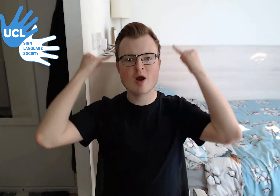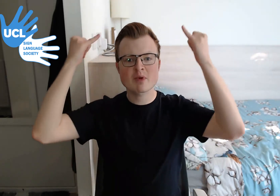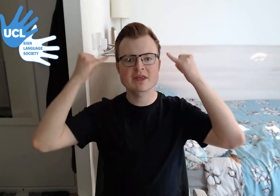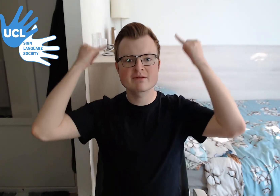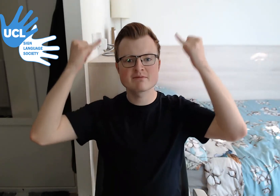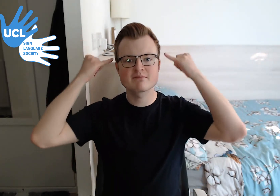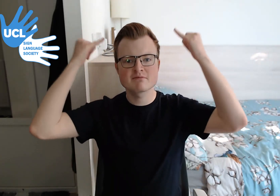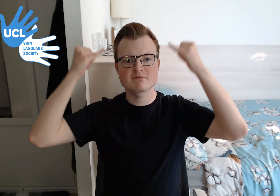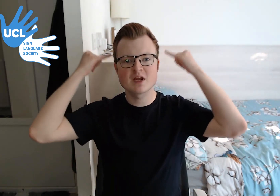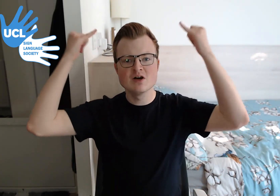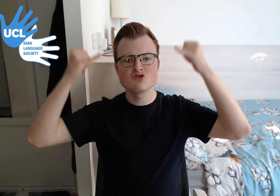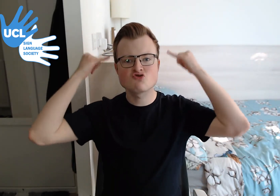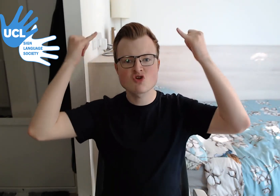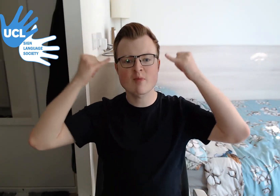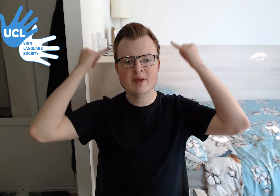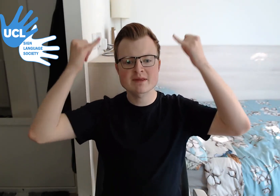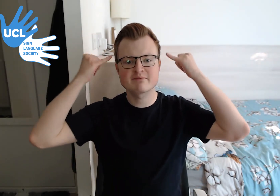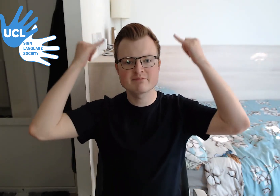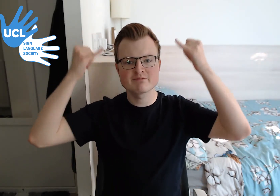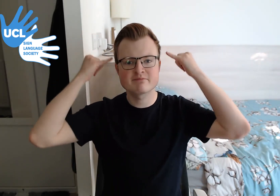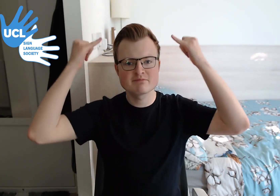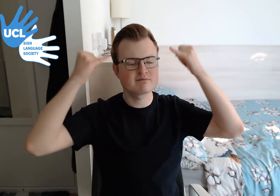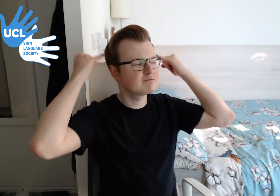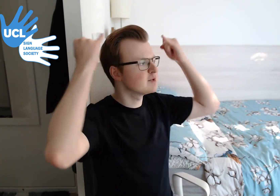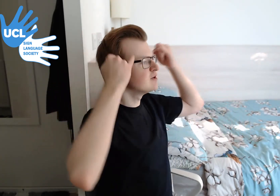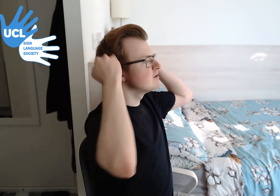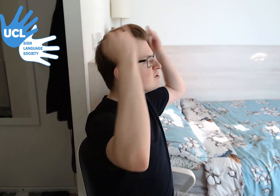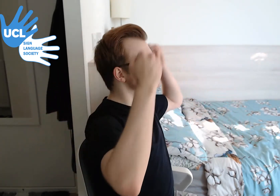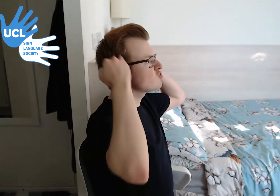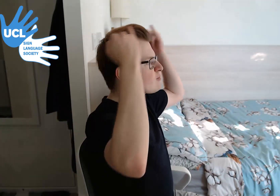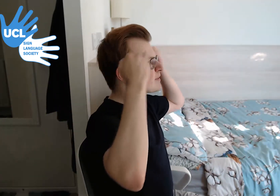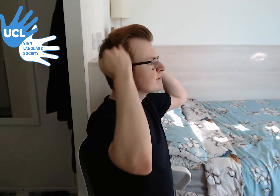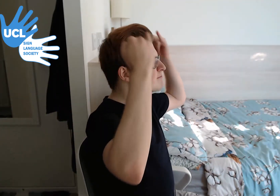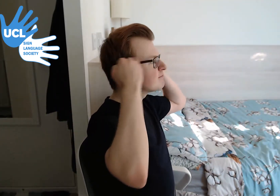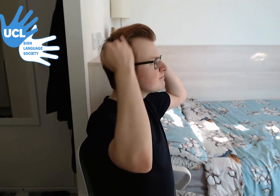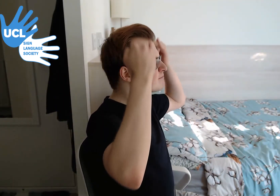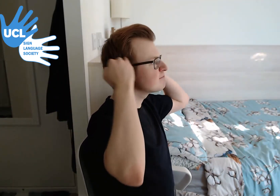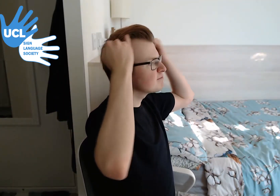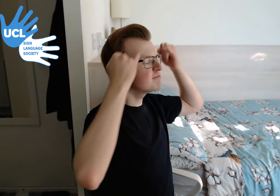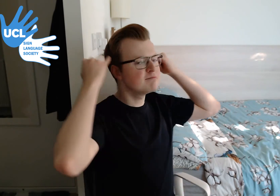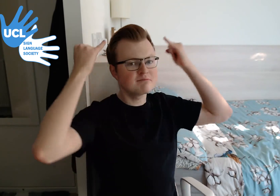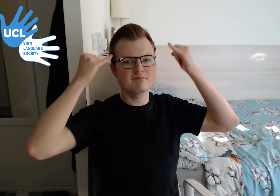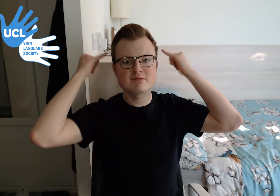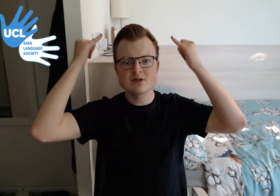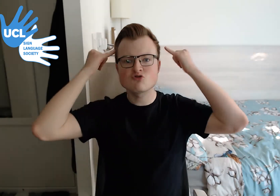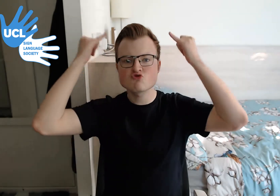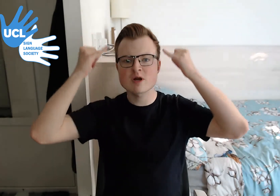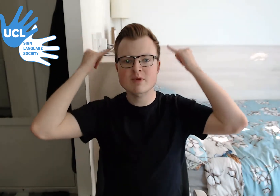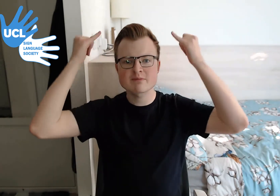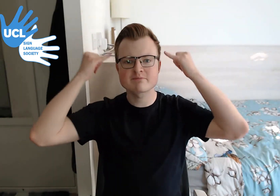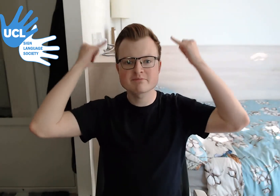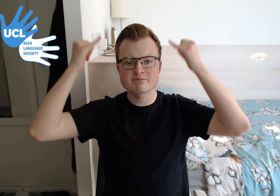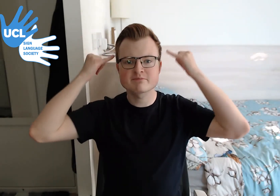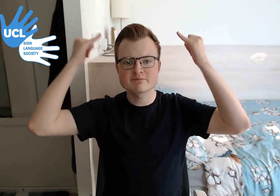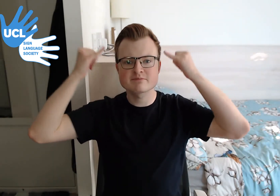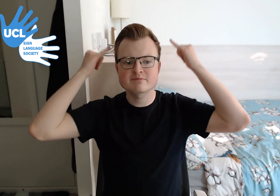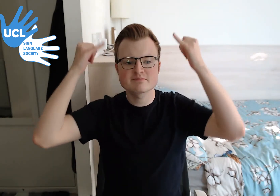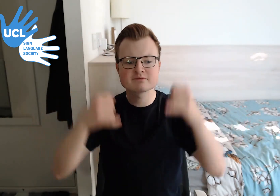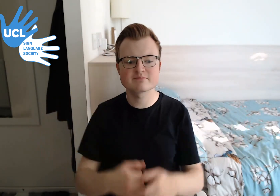Sheep